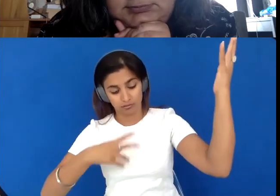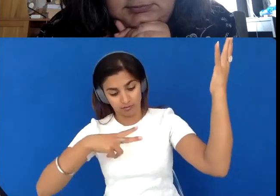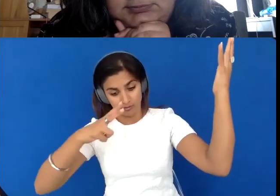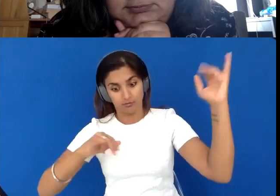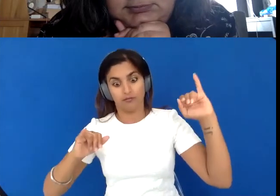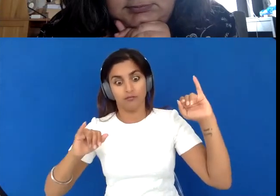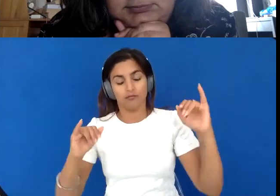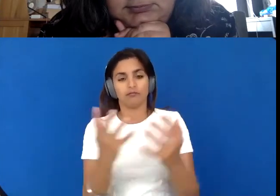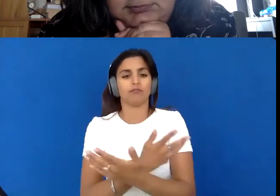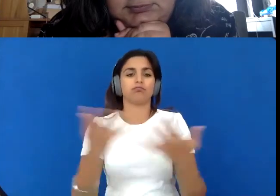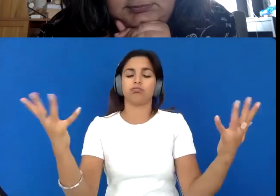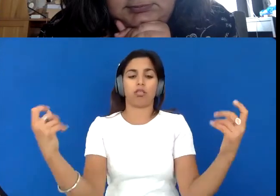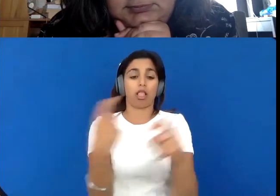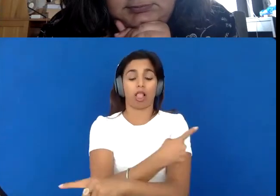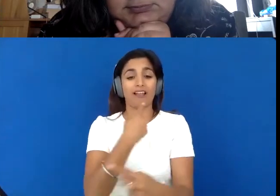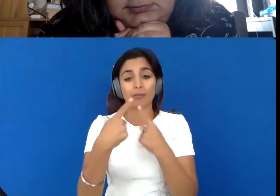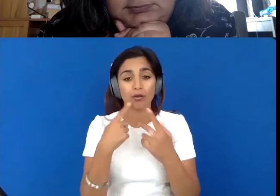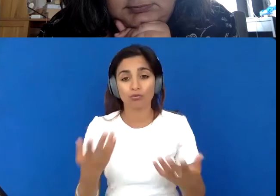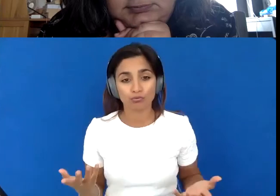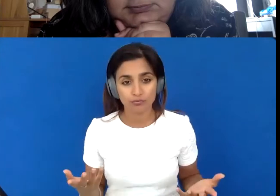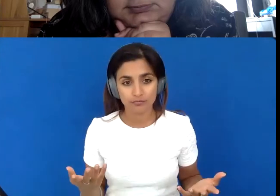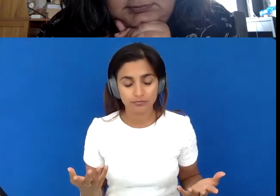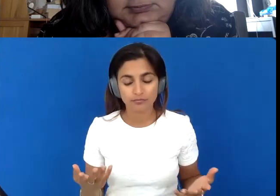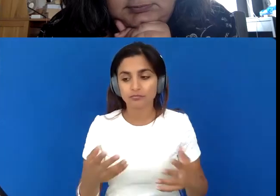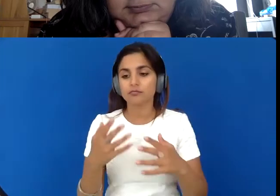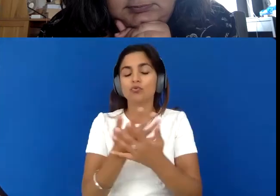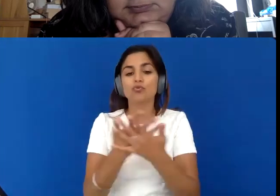misinformation so one of the like and also a lot of those tend to rest on